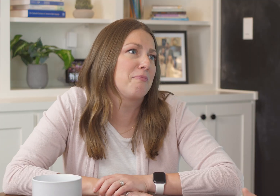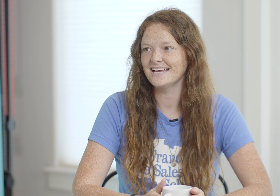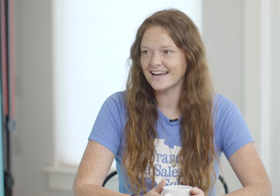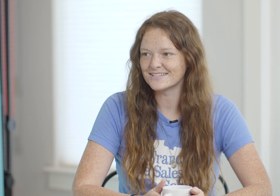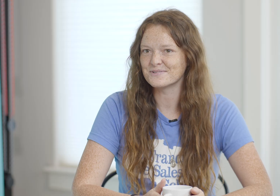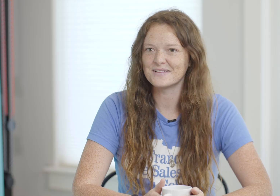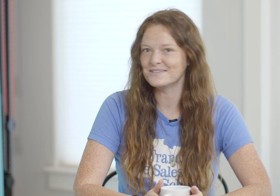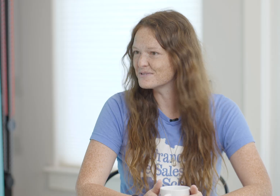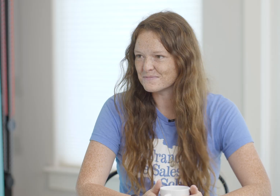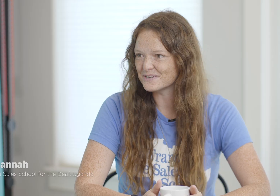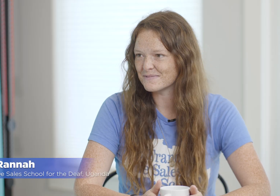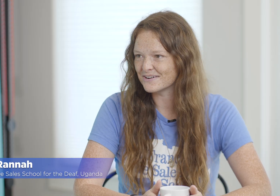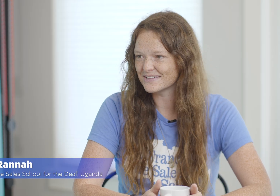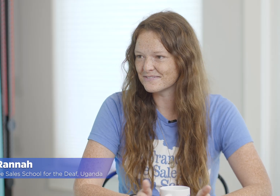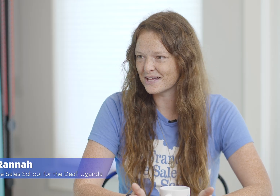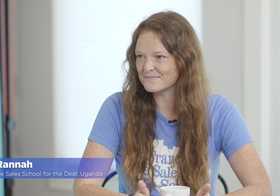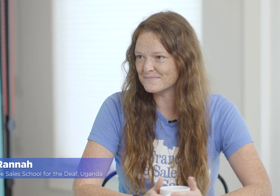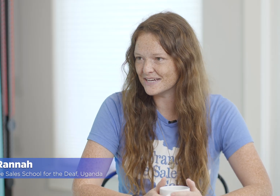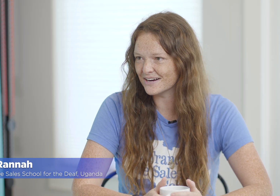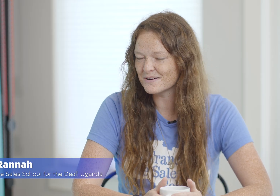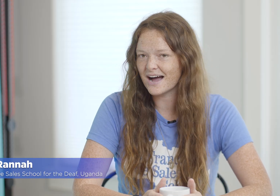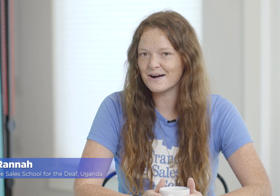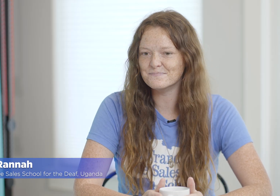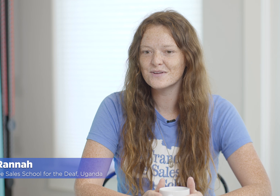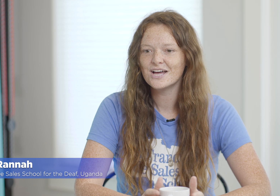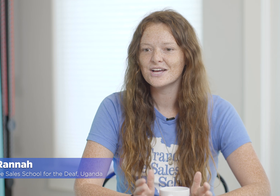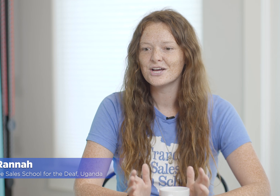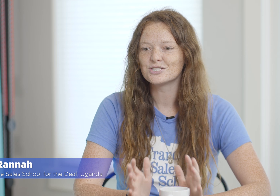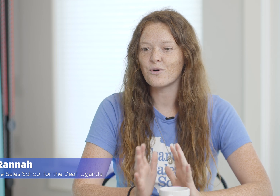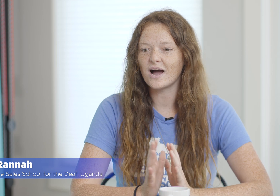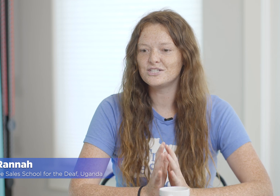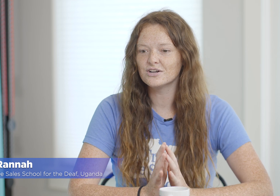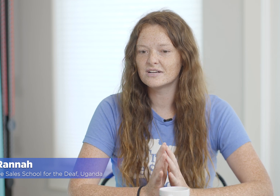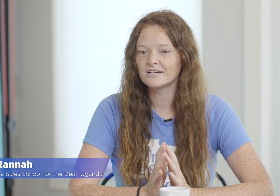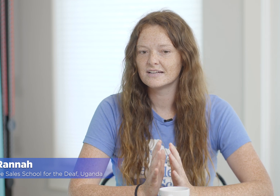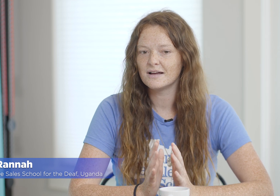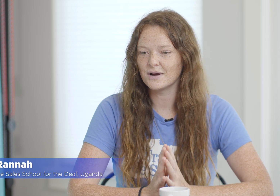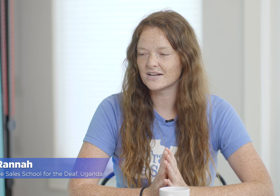Yeah. So thank you so much, Meredith, for letting me be here. So I took American